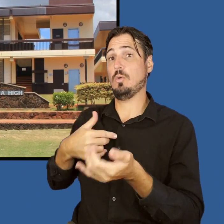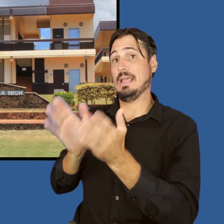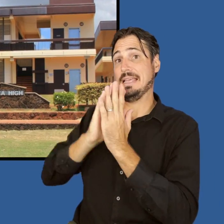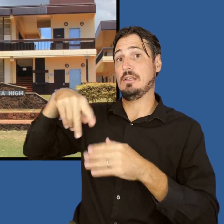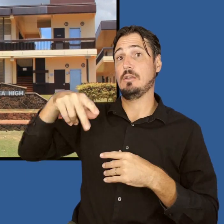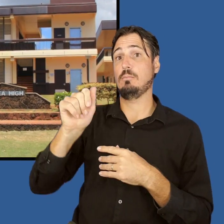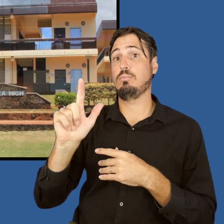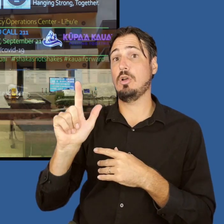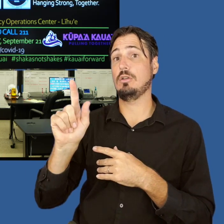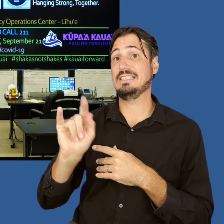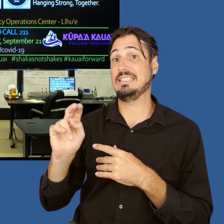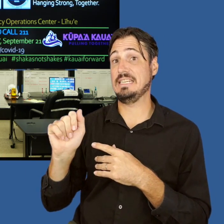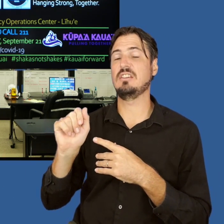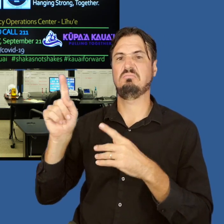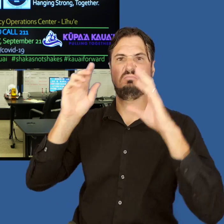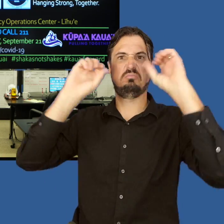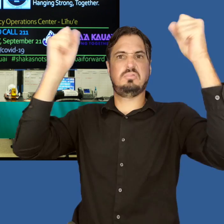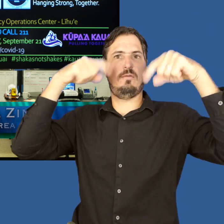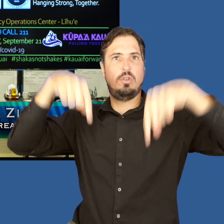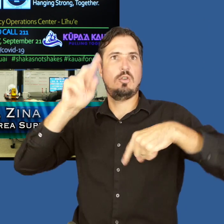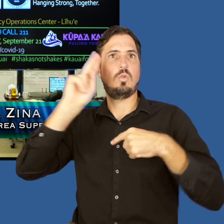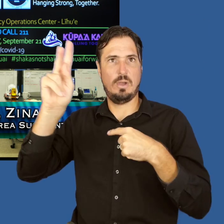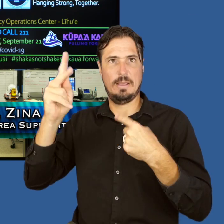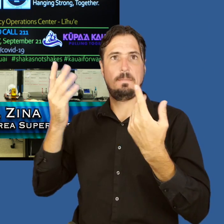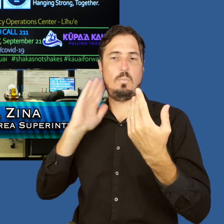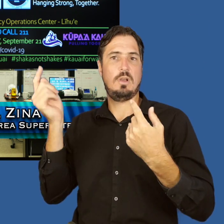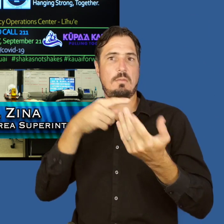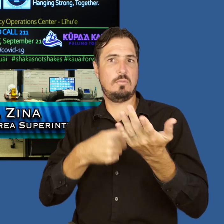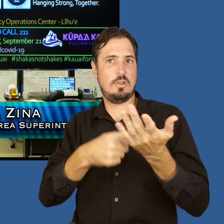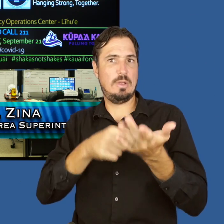Mahalo, Mayor. Mahalo Mayor Kawakami and Aloha Kaua‘i Schools ‘Ohana.